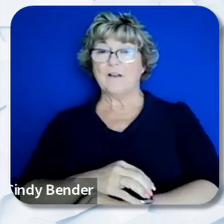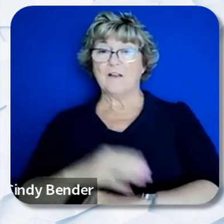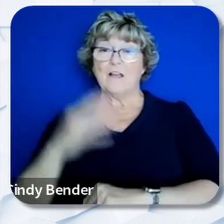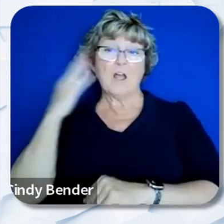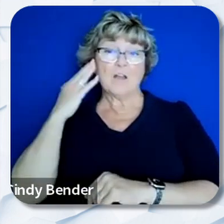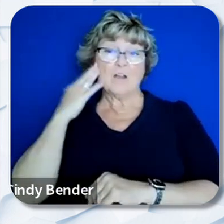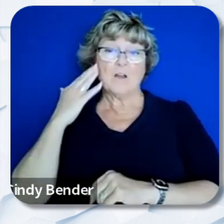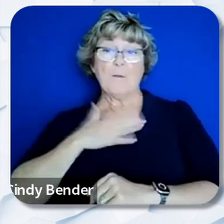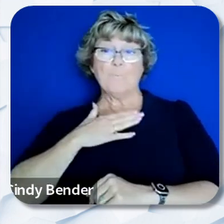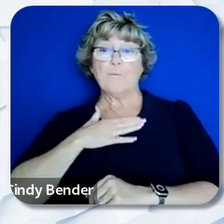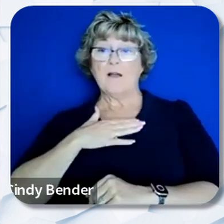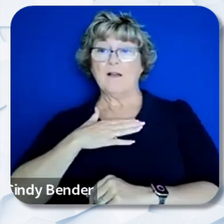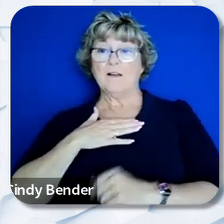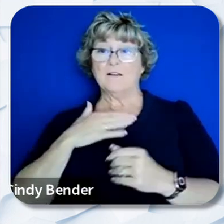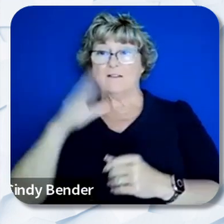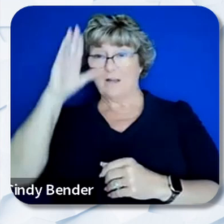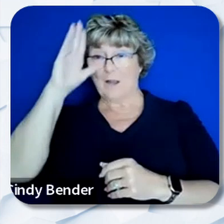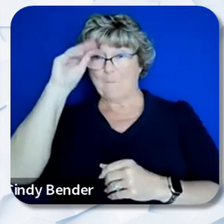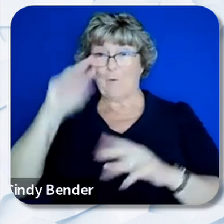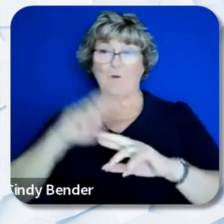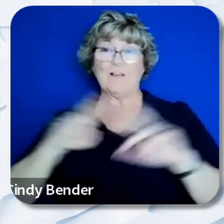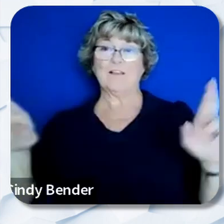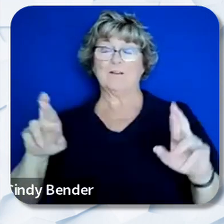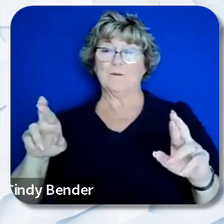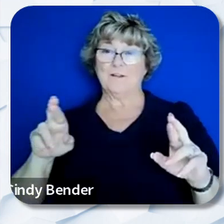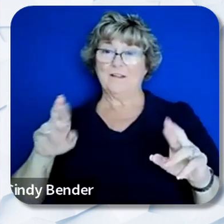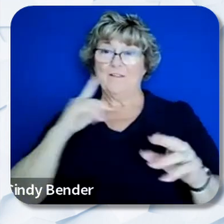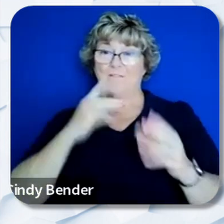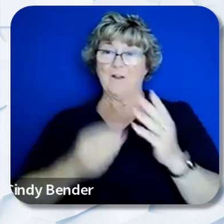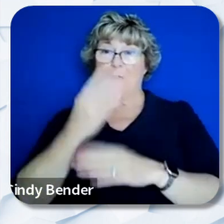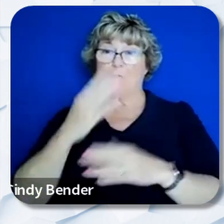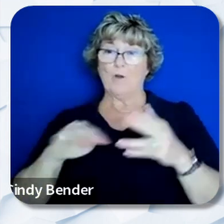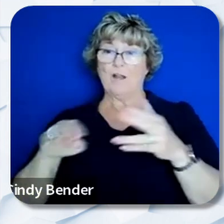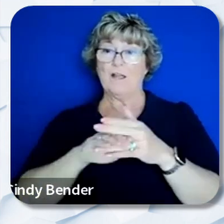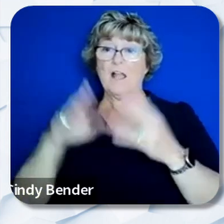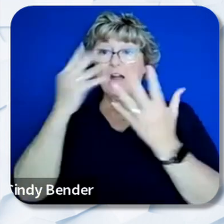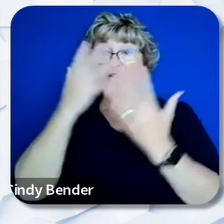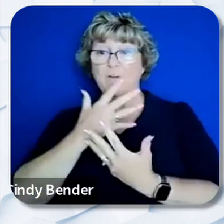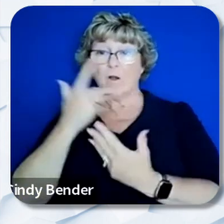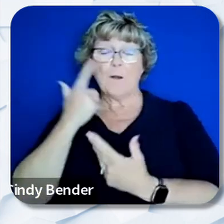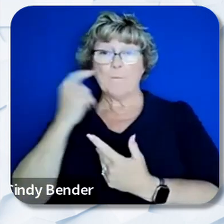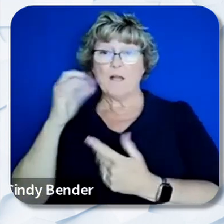boys are very ready for spring break. And unfortunately because of the timelines, we